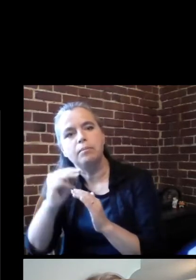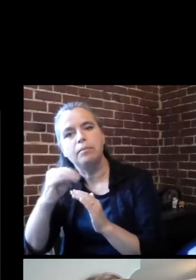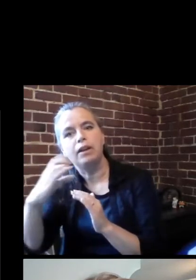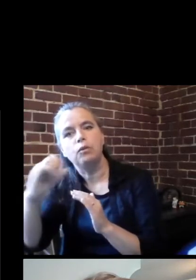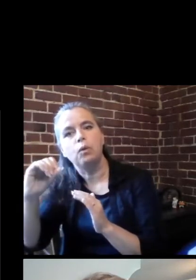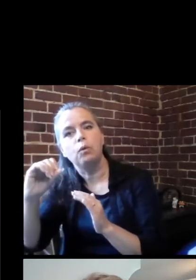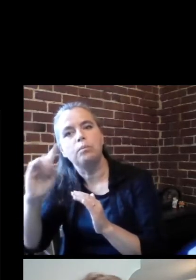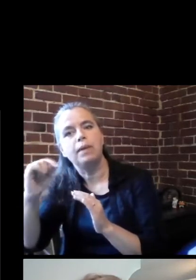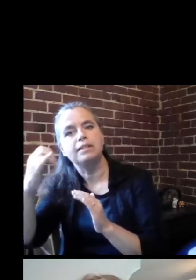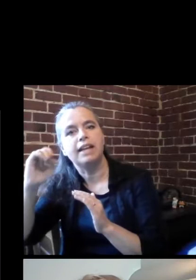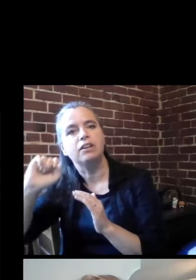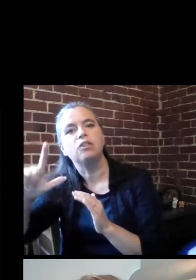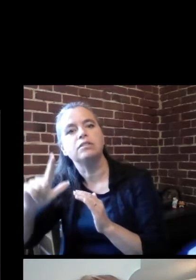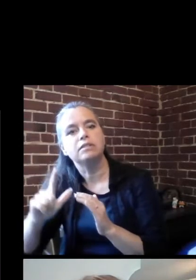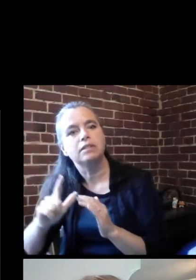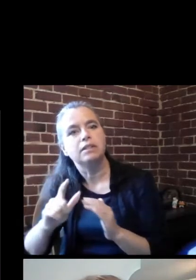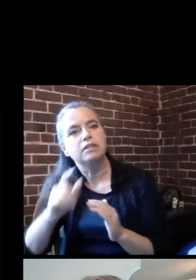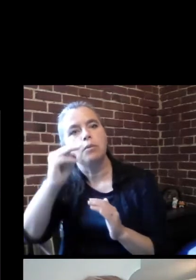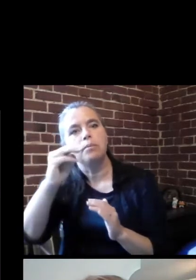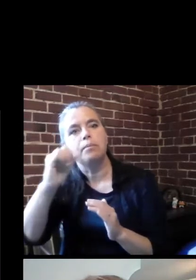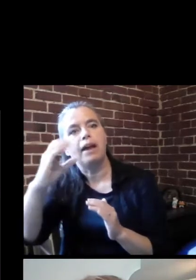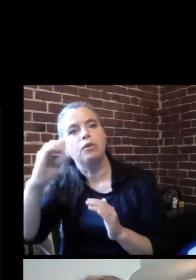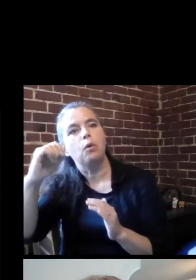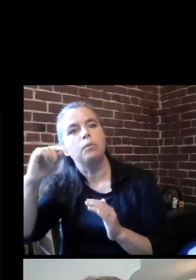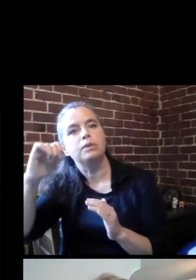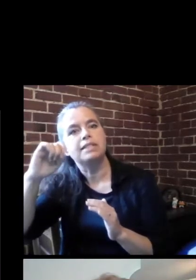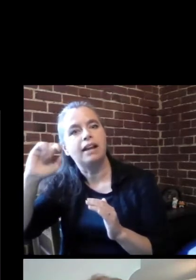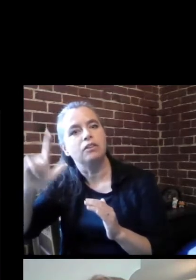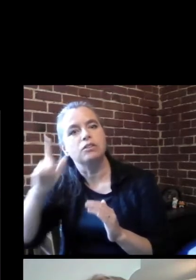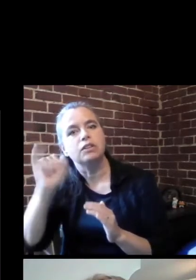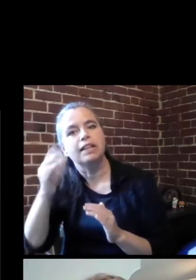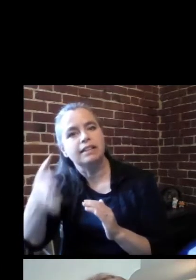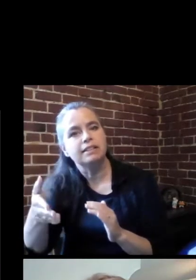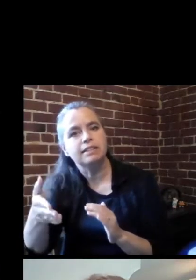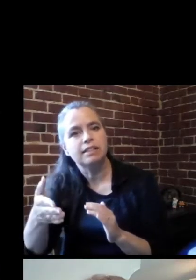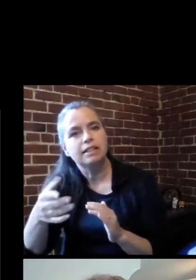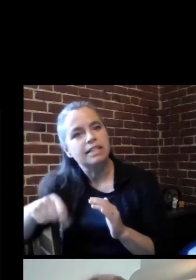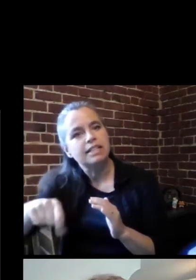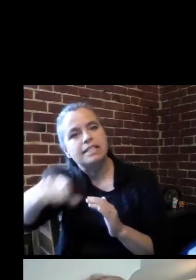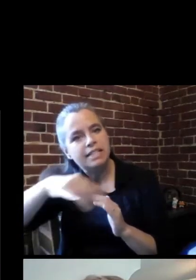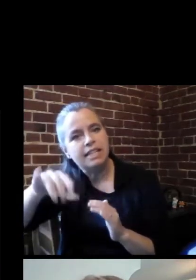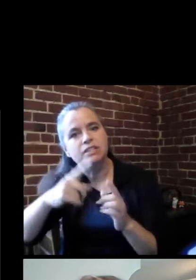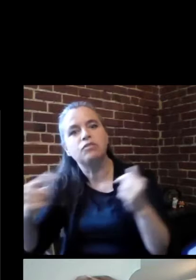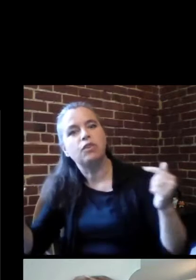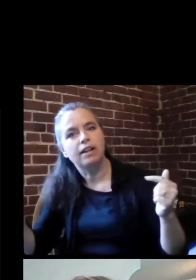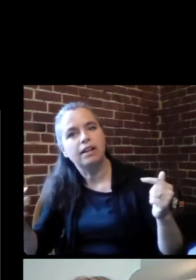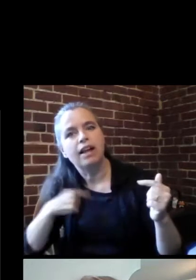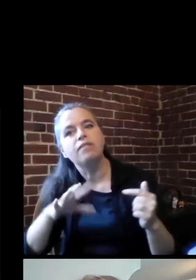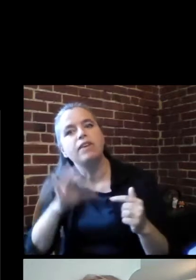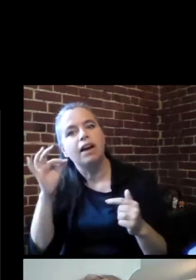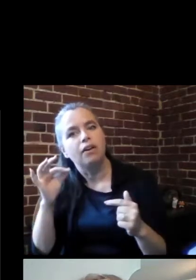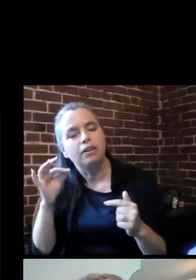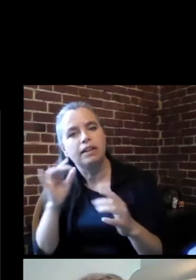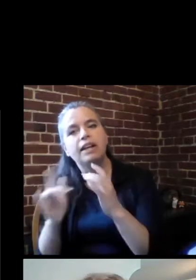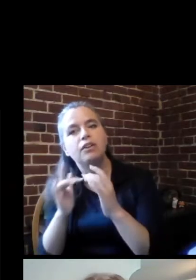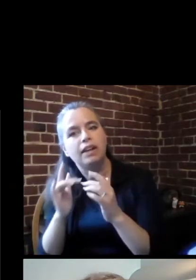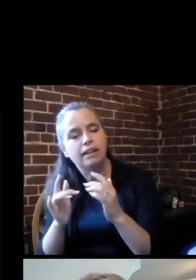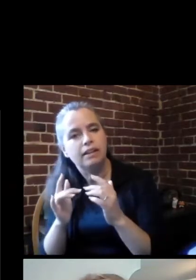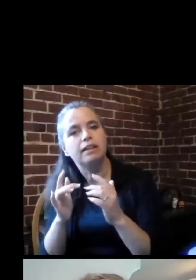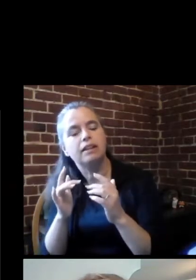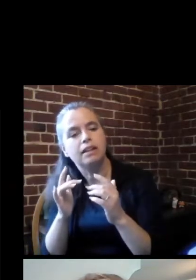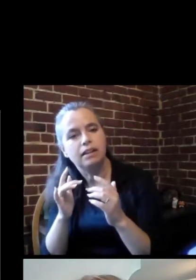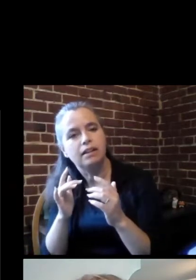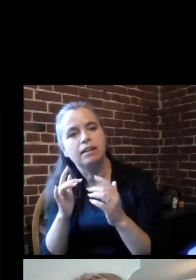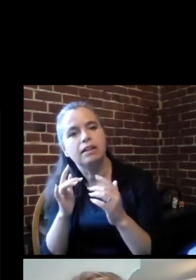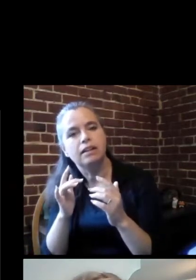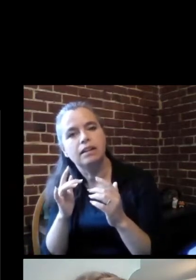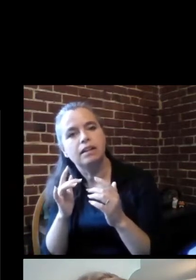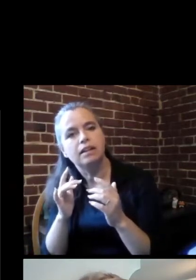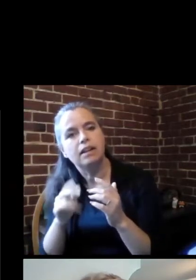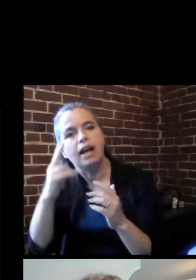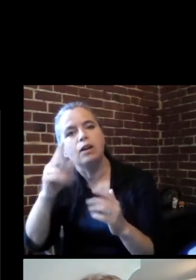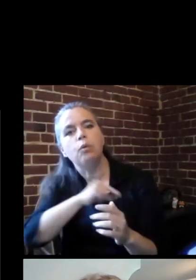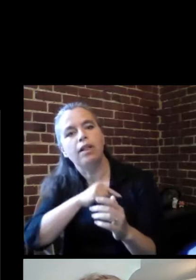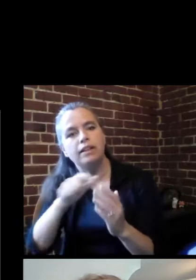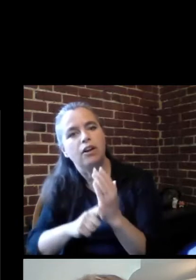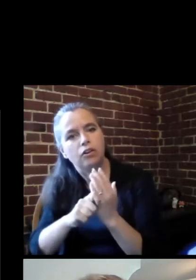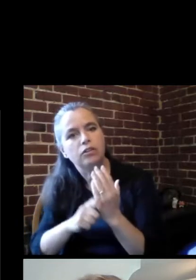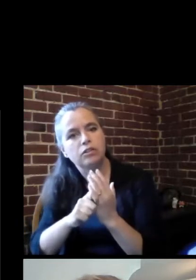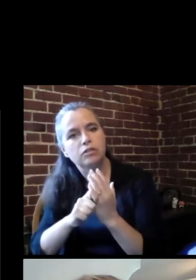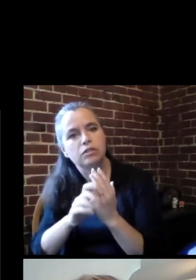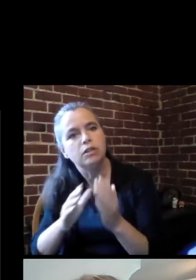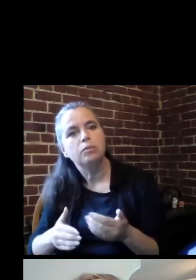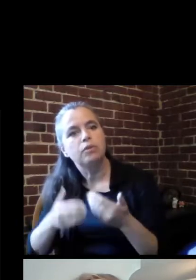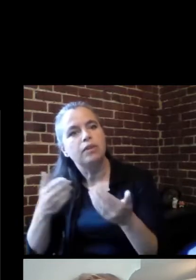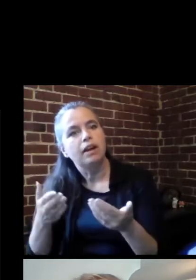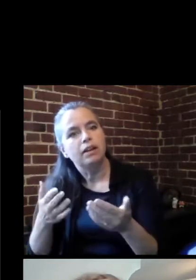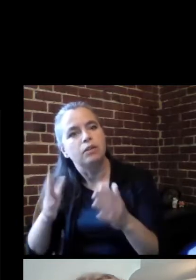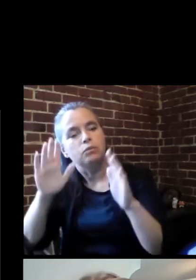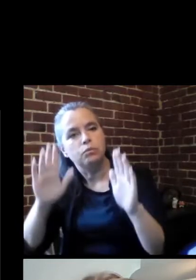This is what macrobotanicals look like. These are a variety of seeds that I found on the internet from very high-quality articles, providing these wonderful photographs.